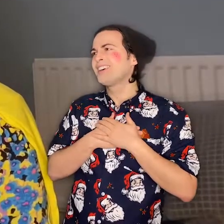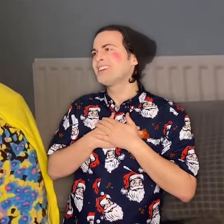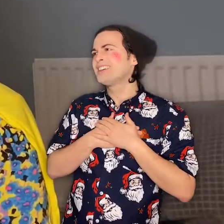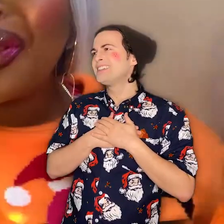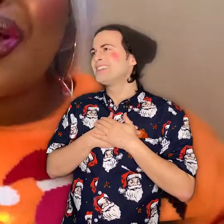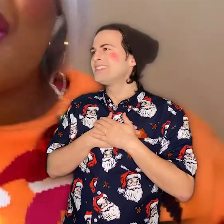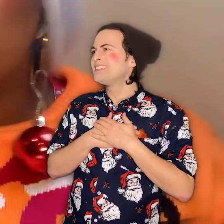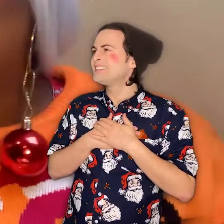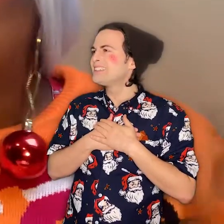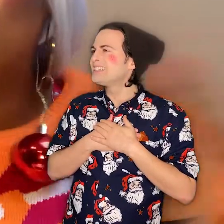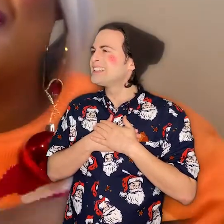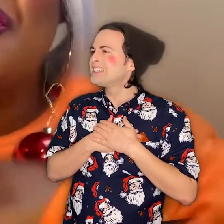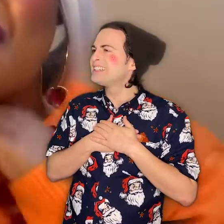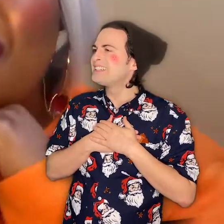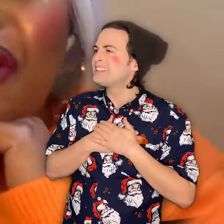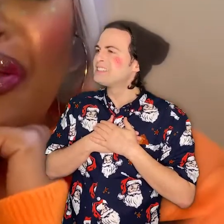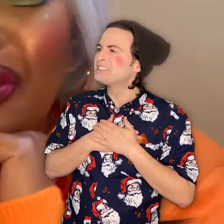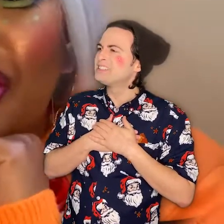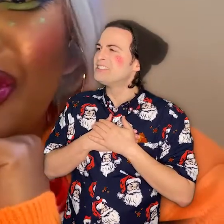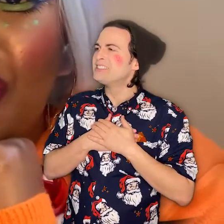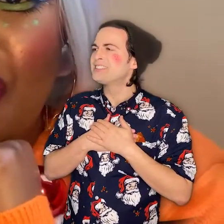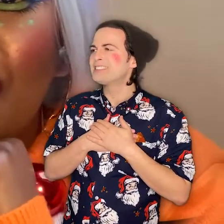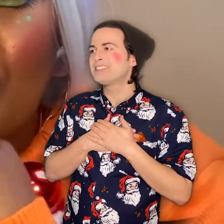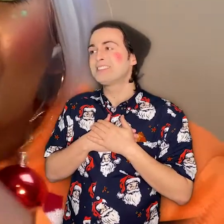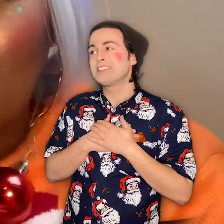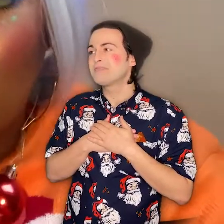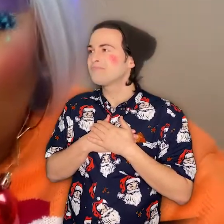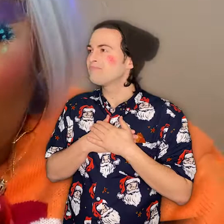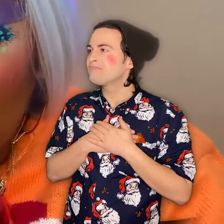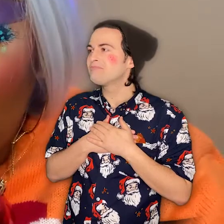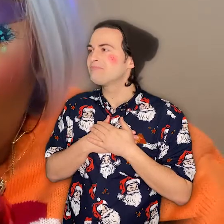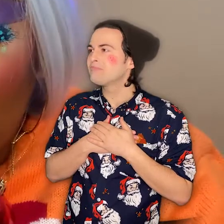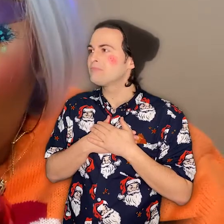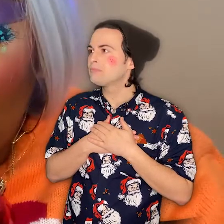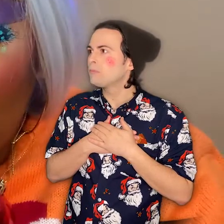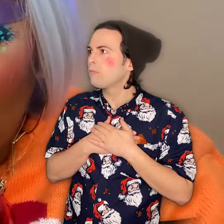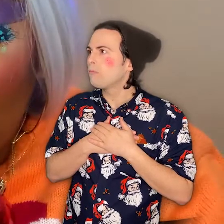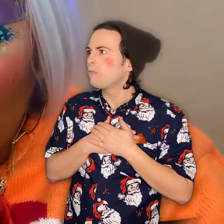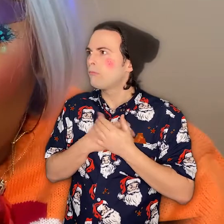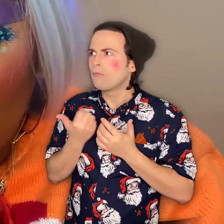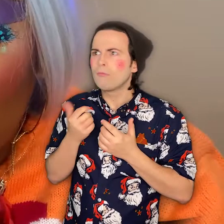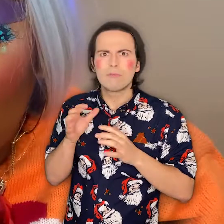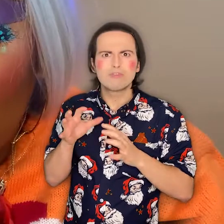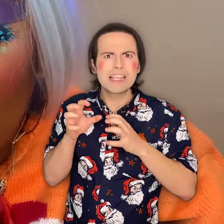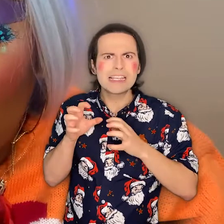Cyndi - Oh its no bother at all girls Carina - Hello Cyndi, hello